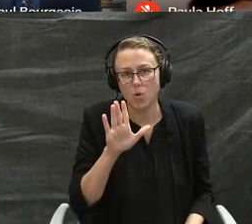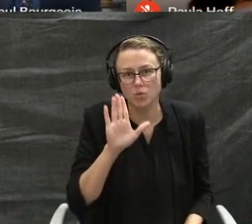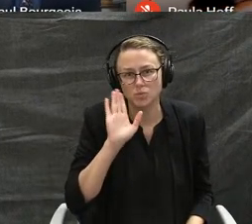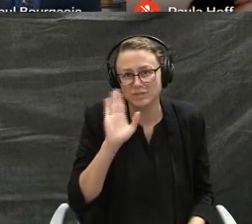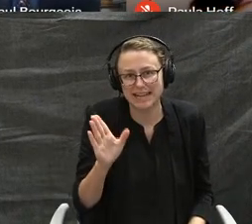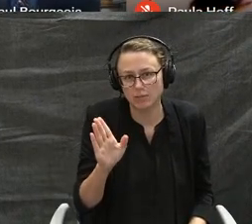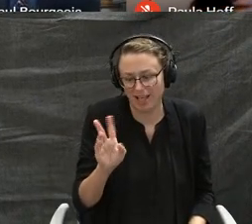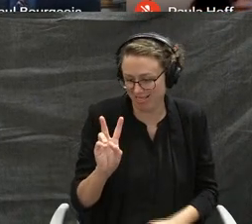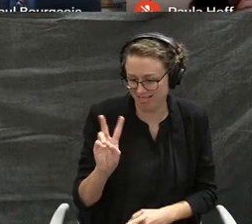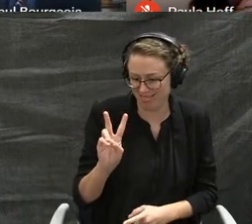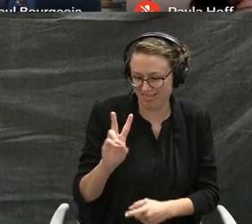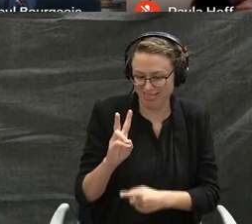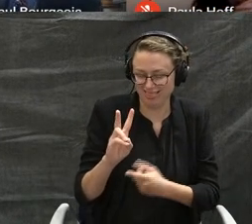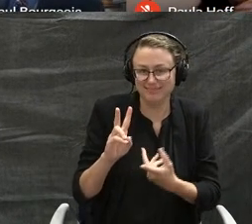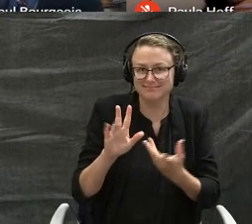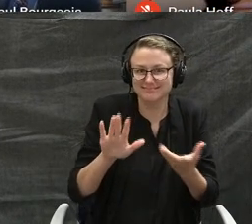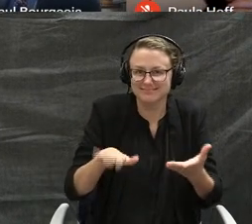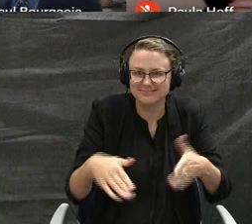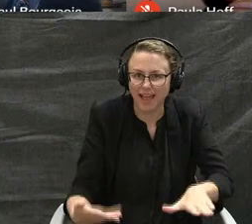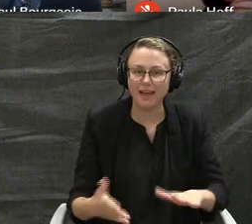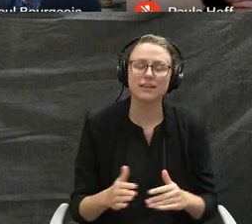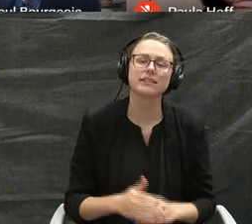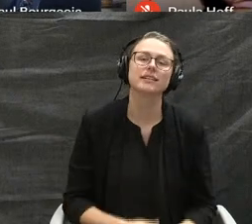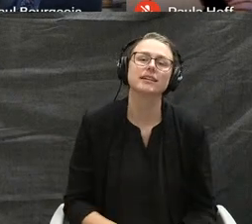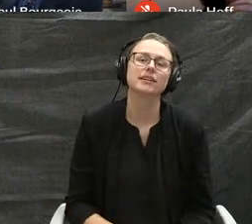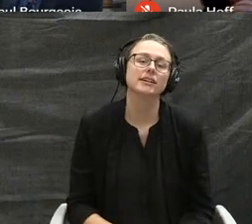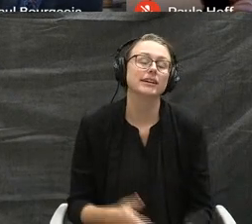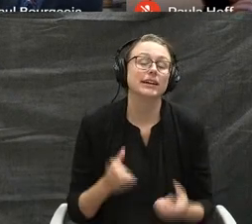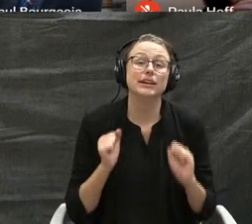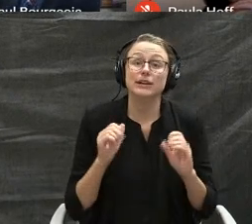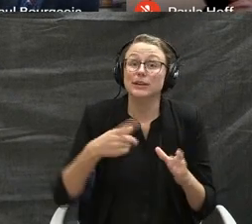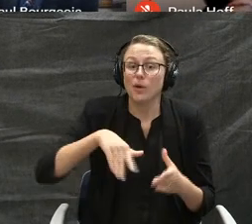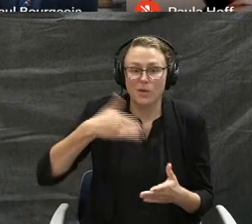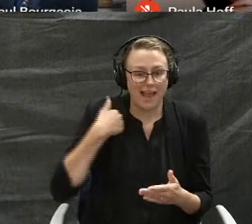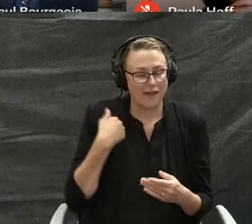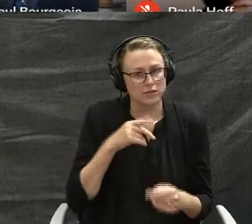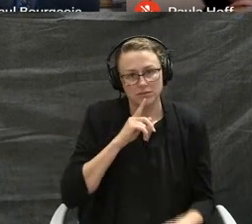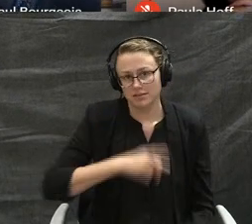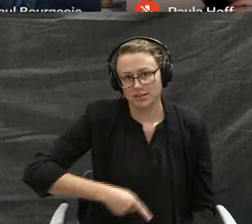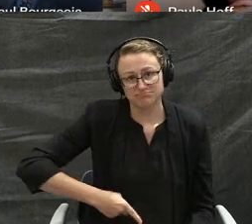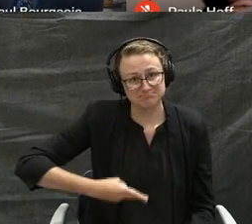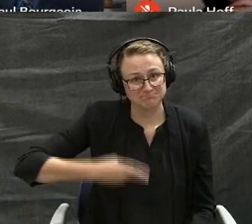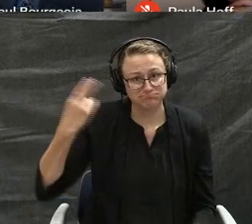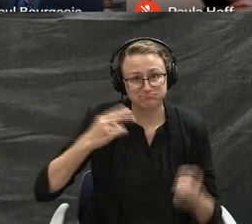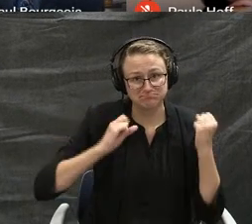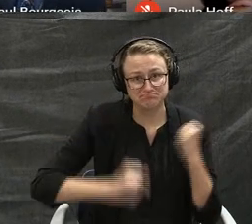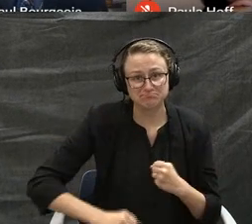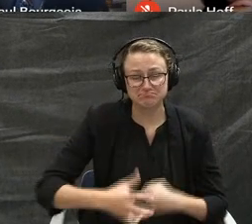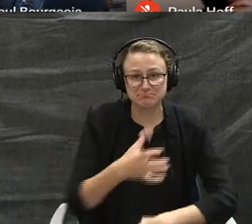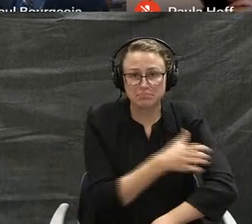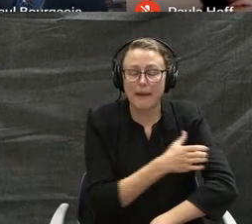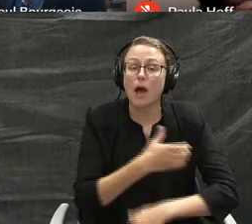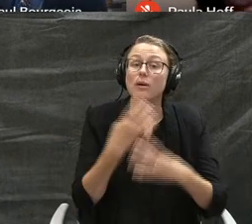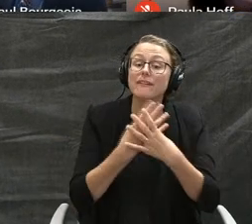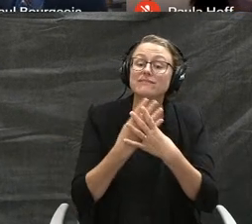Individual germ will die, so we have these there very high powered. The filters are good for 180 days at a time. So